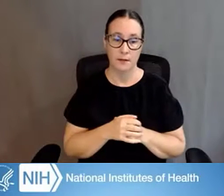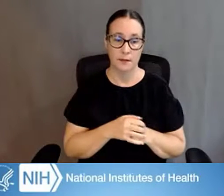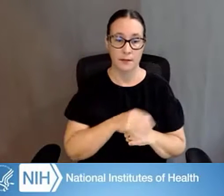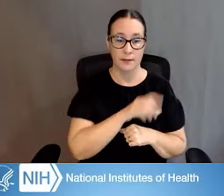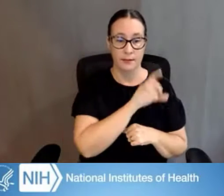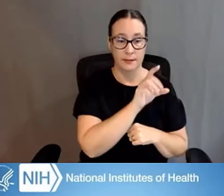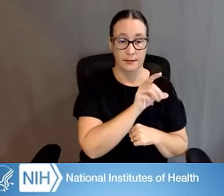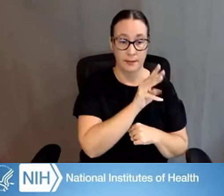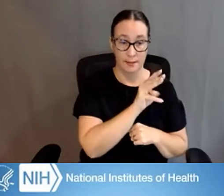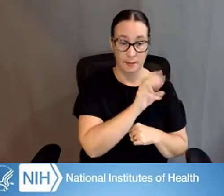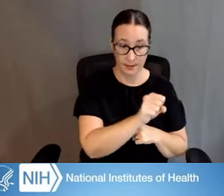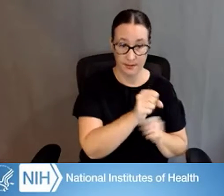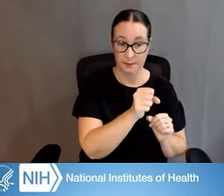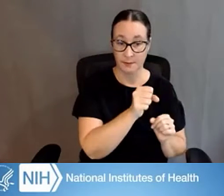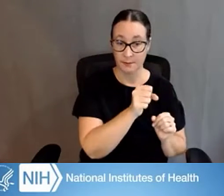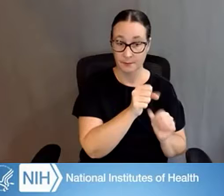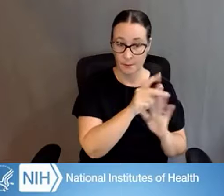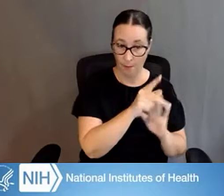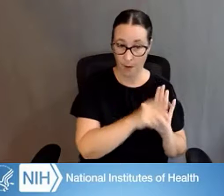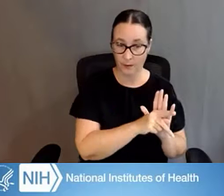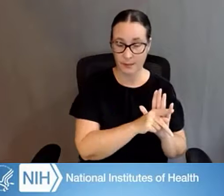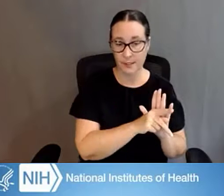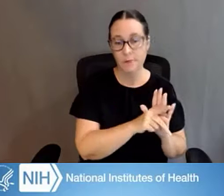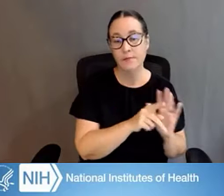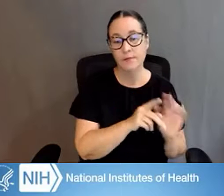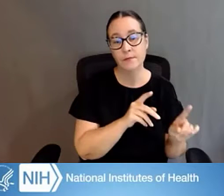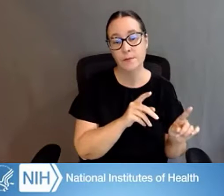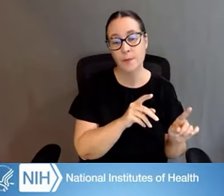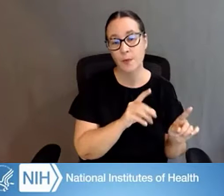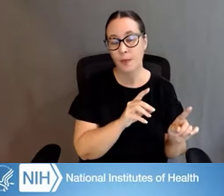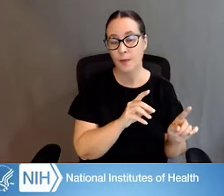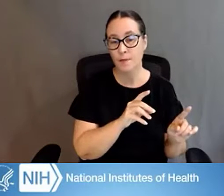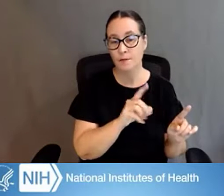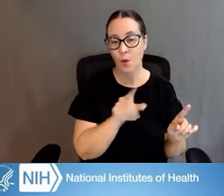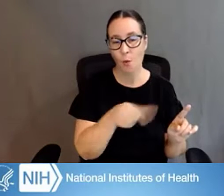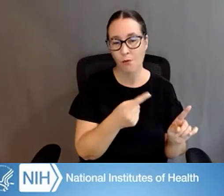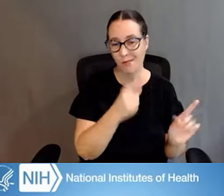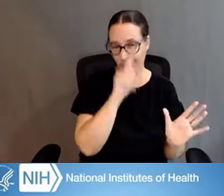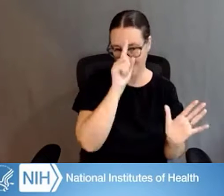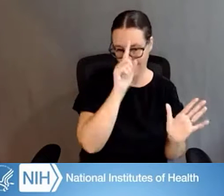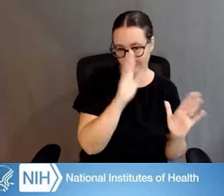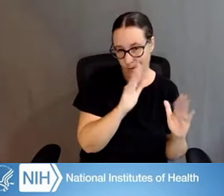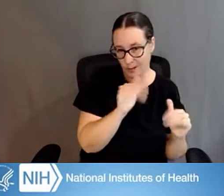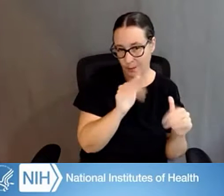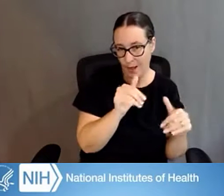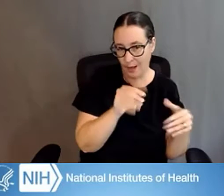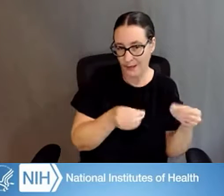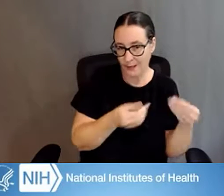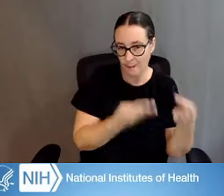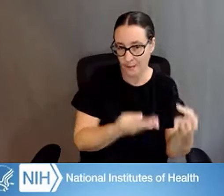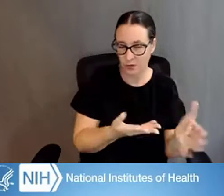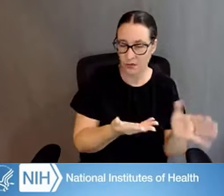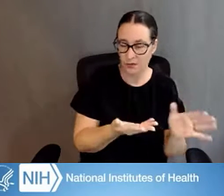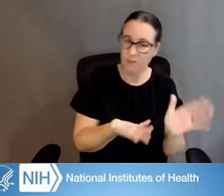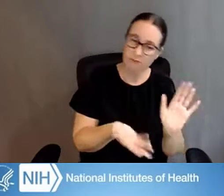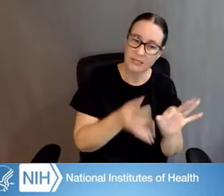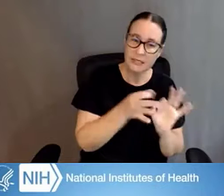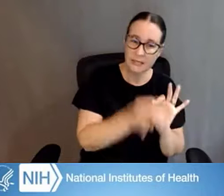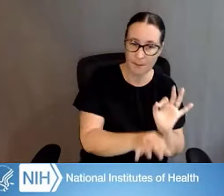really only expected the submission of a relatively simple data sharing plan